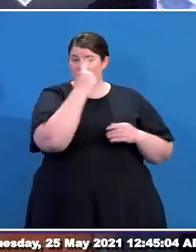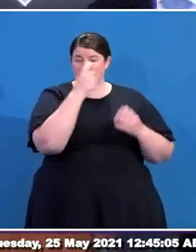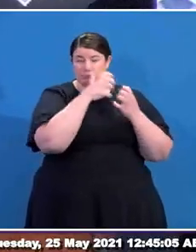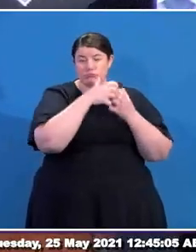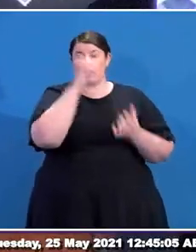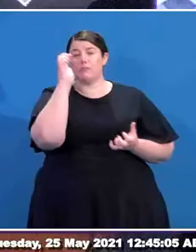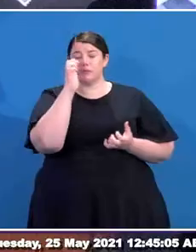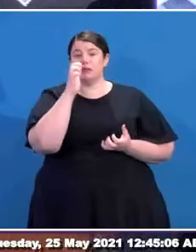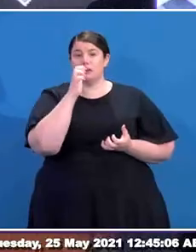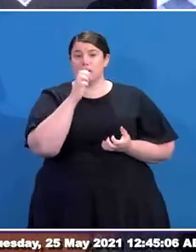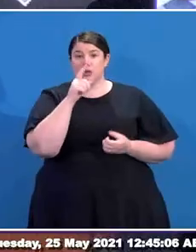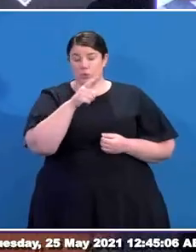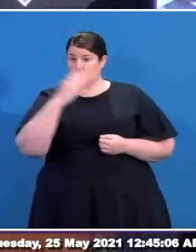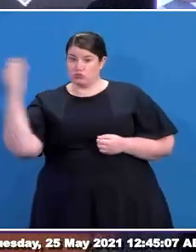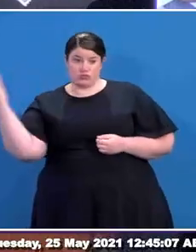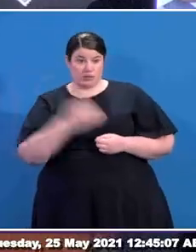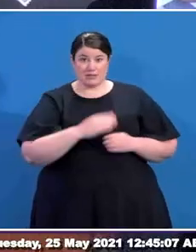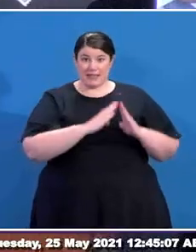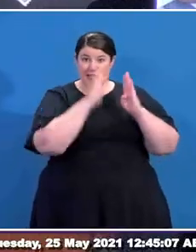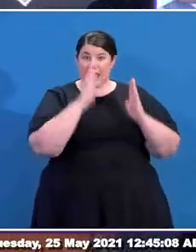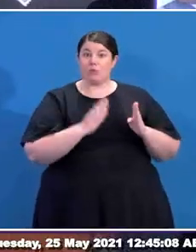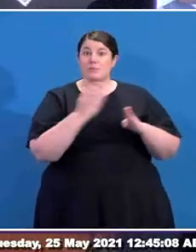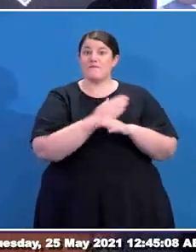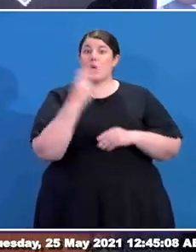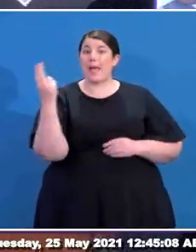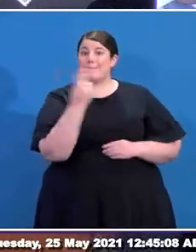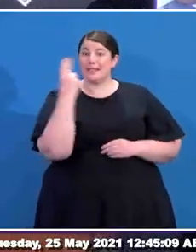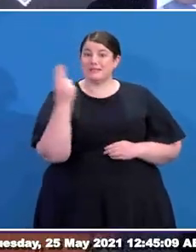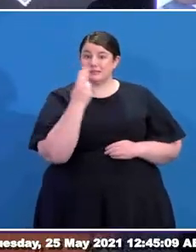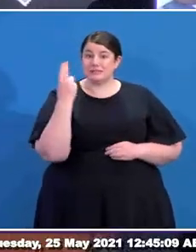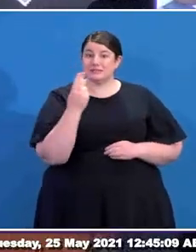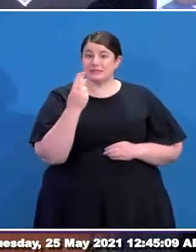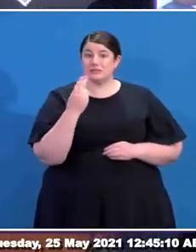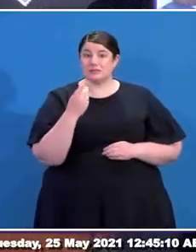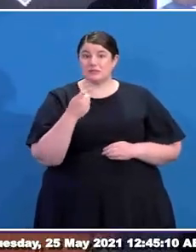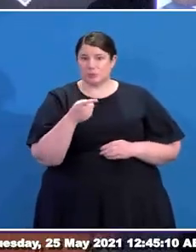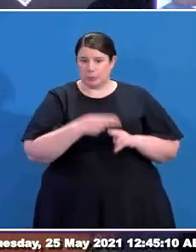You arrived at the house before the ambulance. So you got there quickly, I assume? Yes.